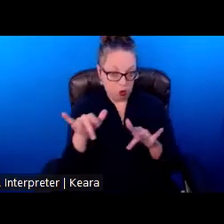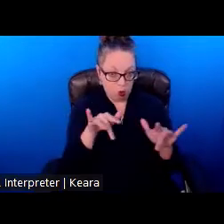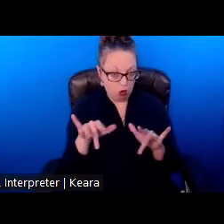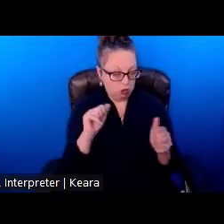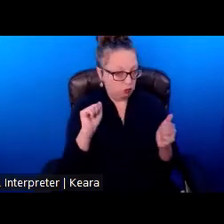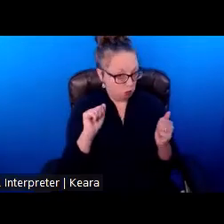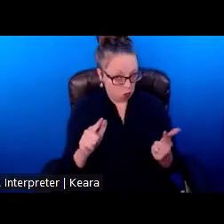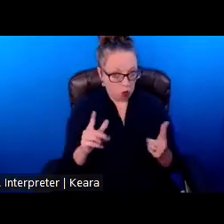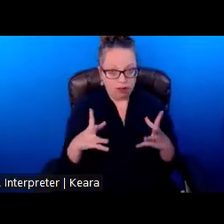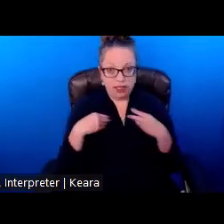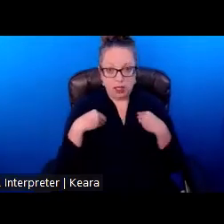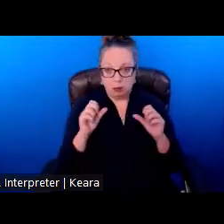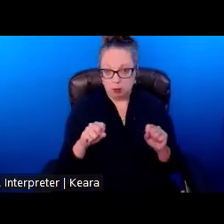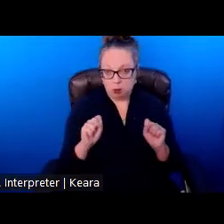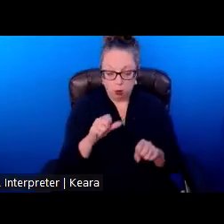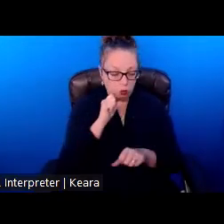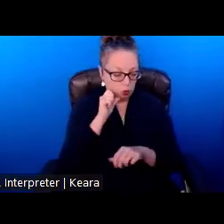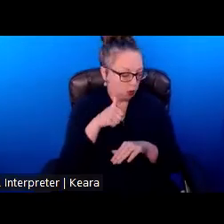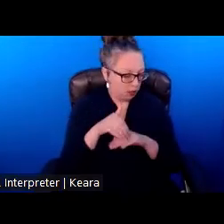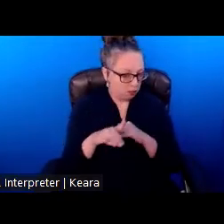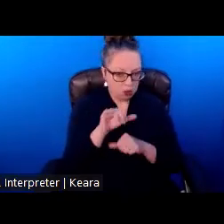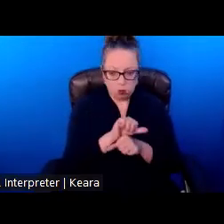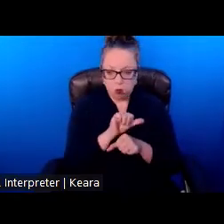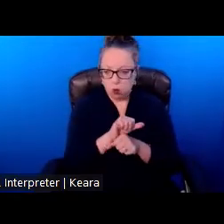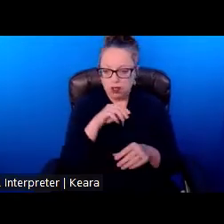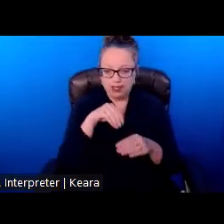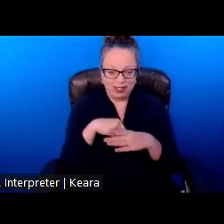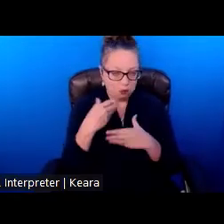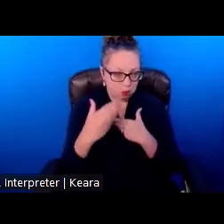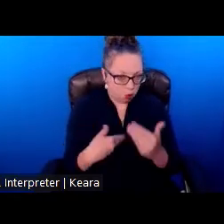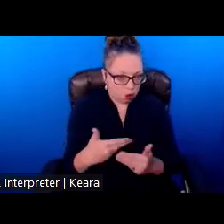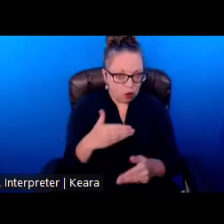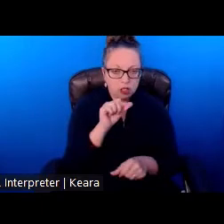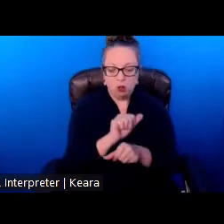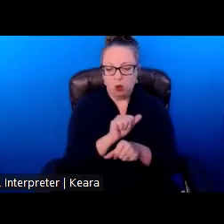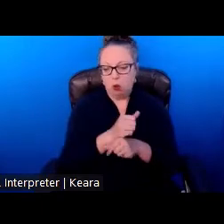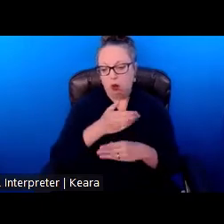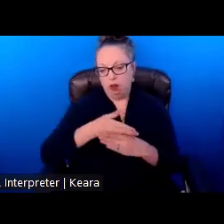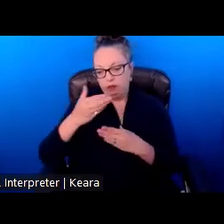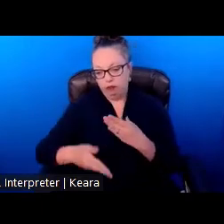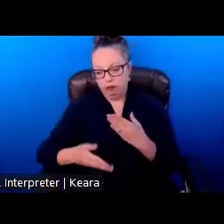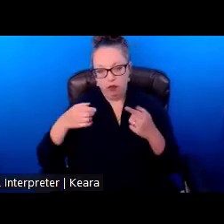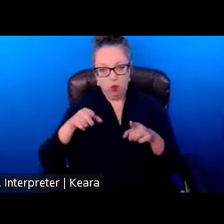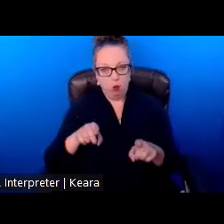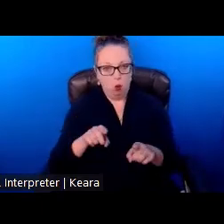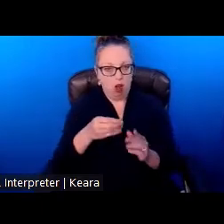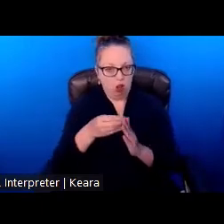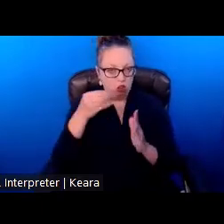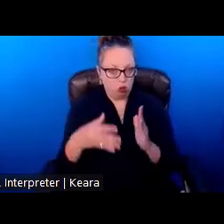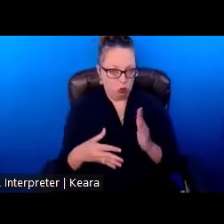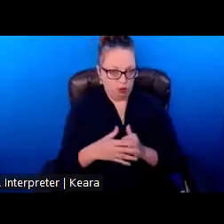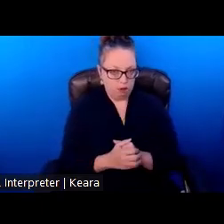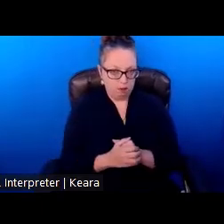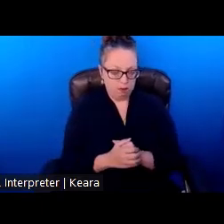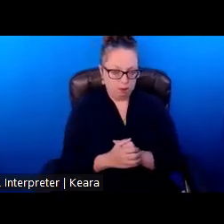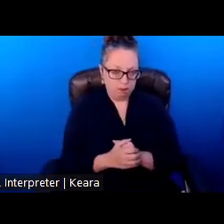Do not submit works in progress or work completed while the applicant was a student.